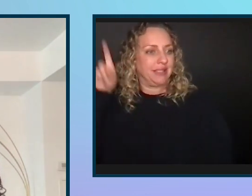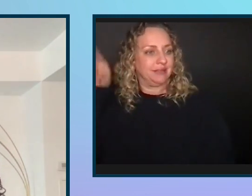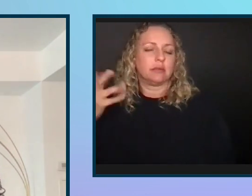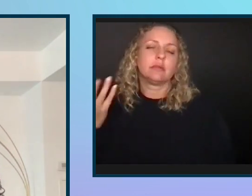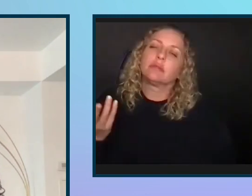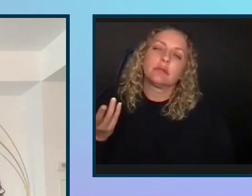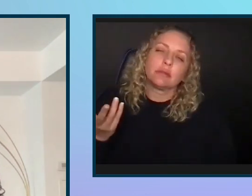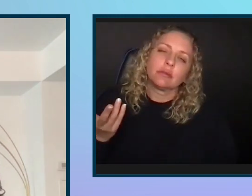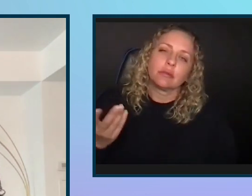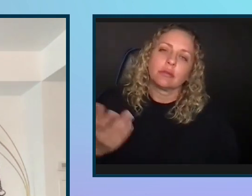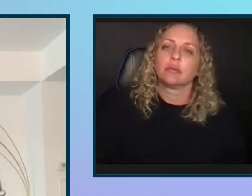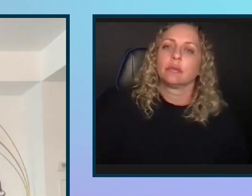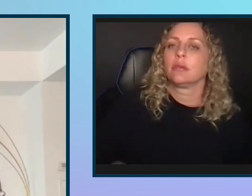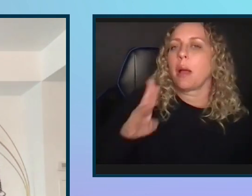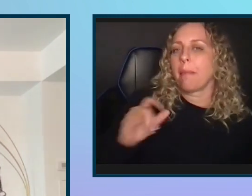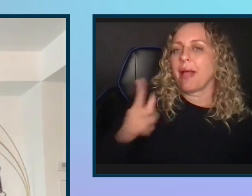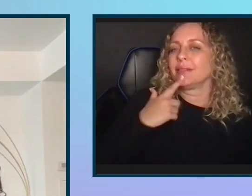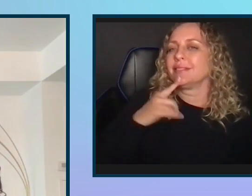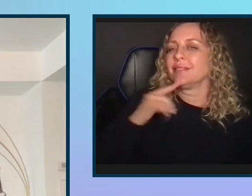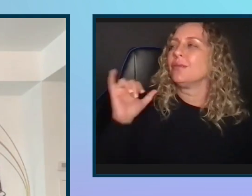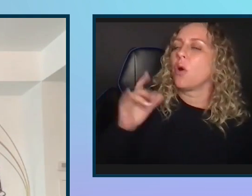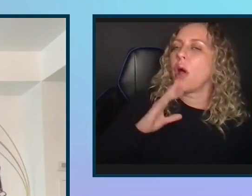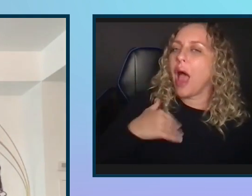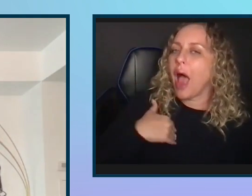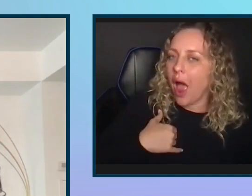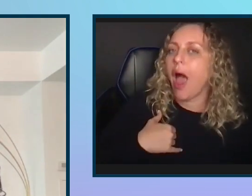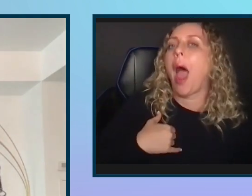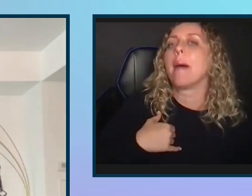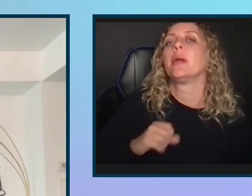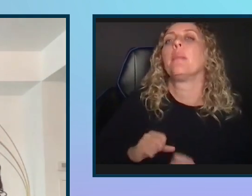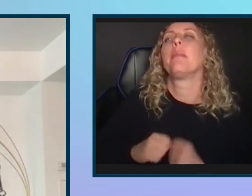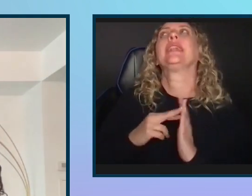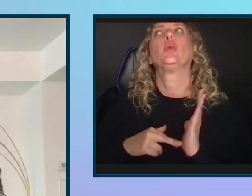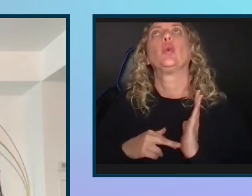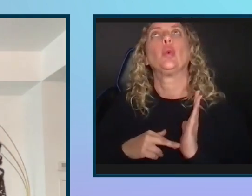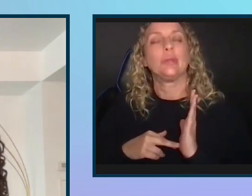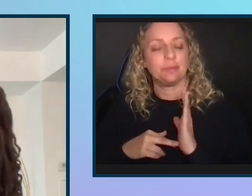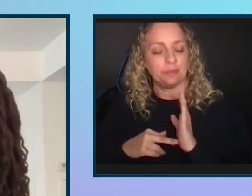I'm gonna break the moderator rule, I'm gonna throw you a curve ball here because it's asked